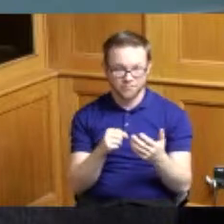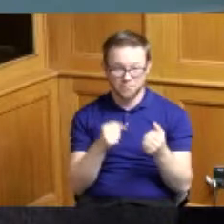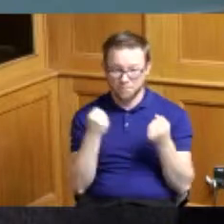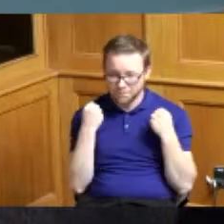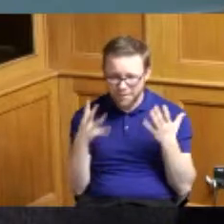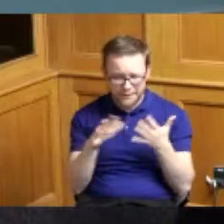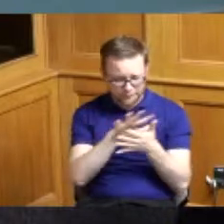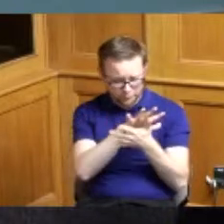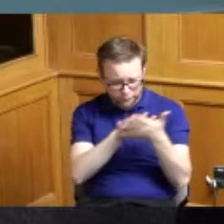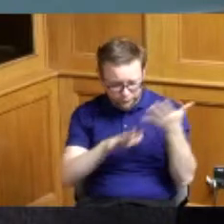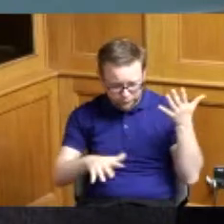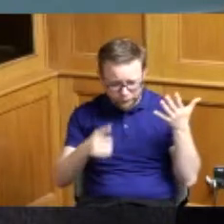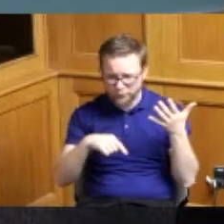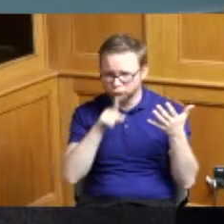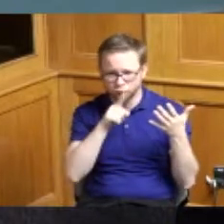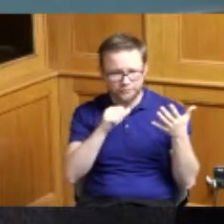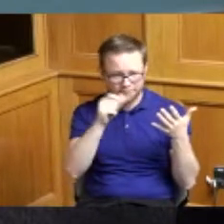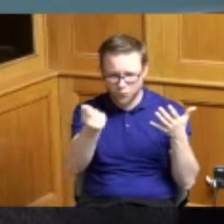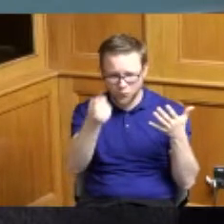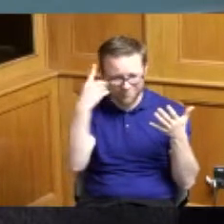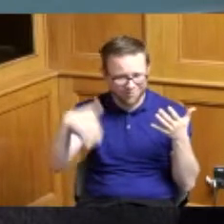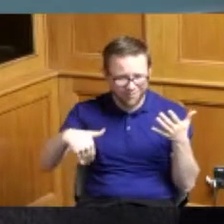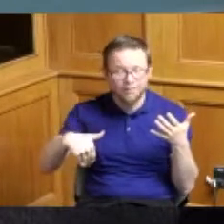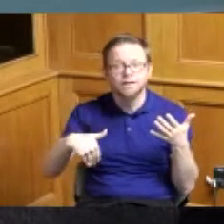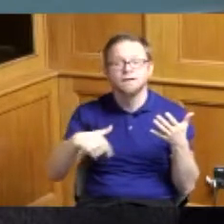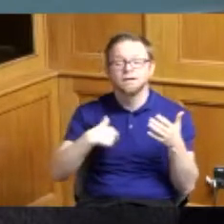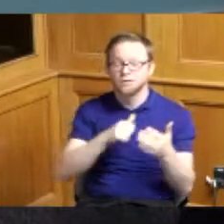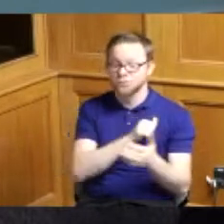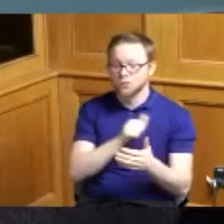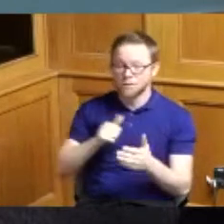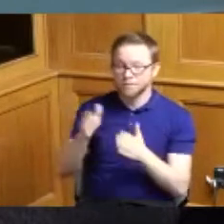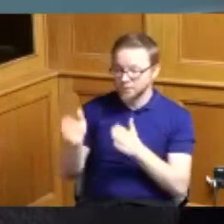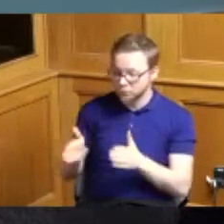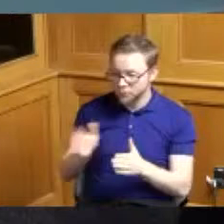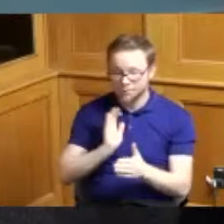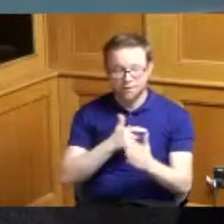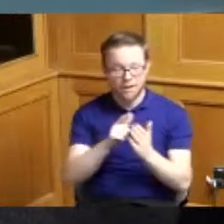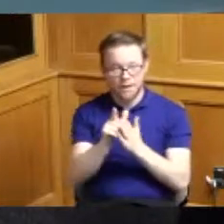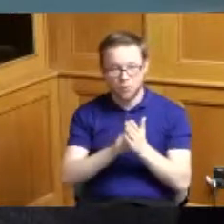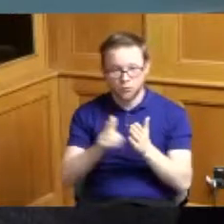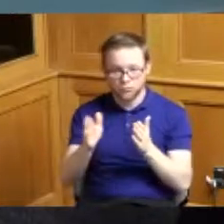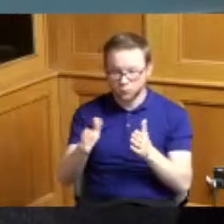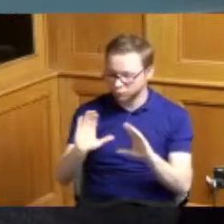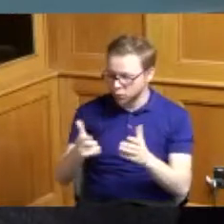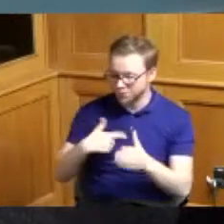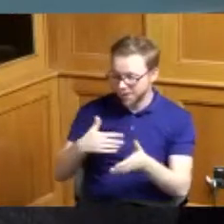together and I'm going to ask the administrator and our lawyers to keep working and be able